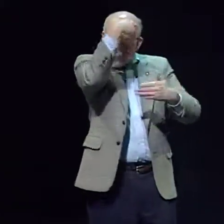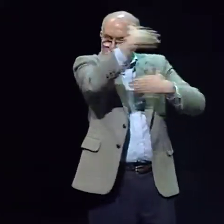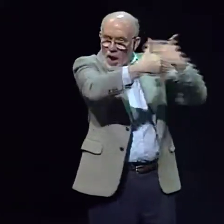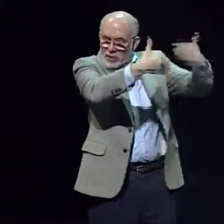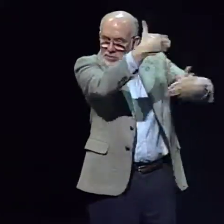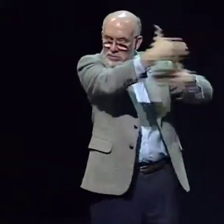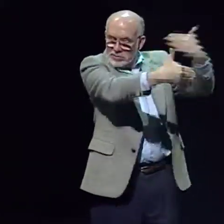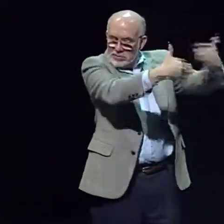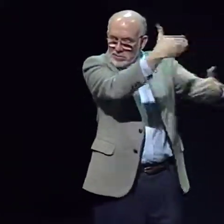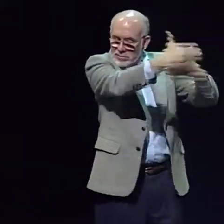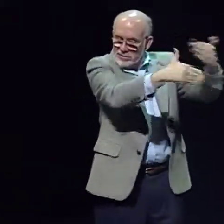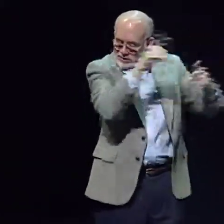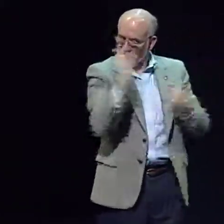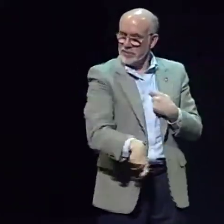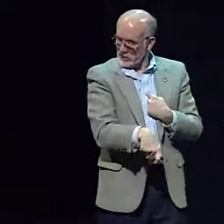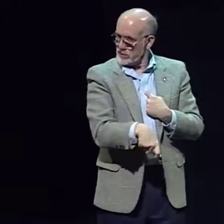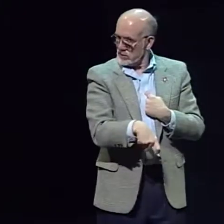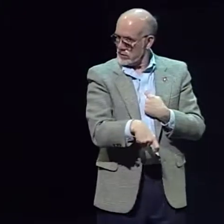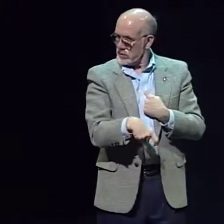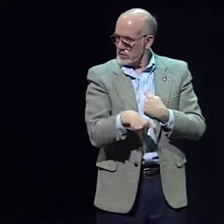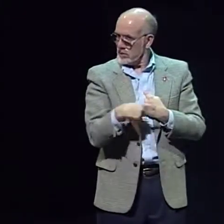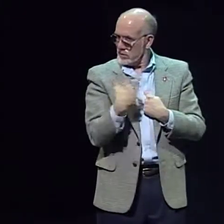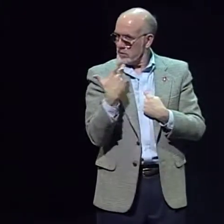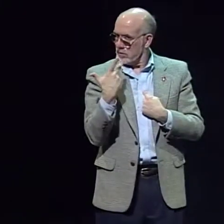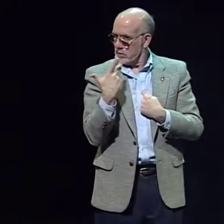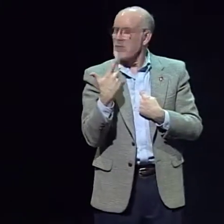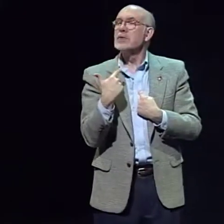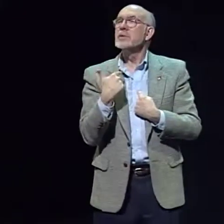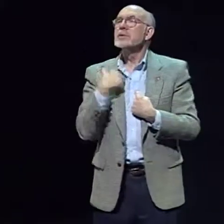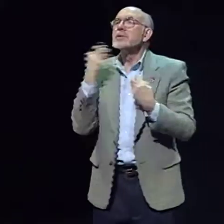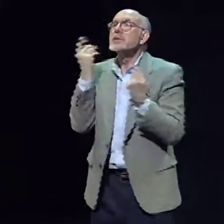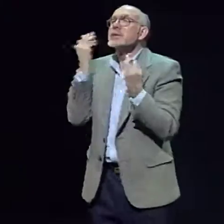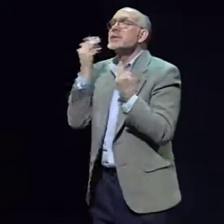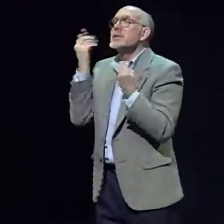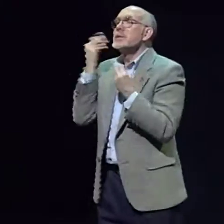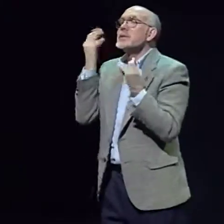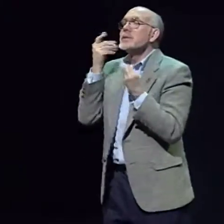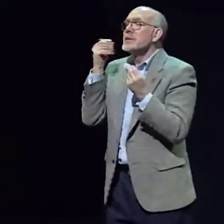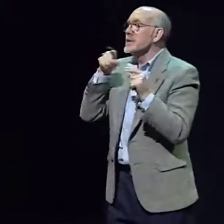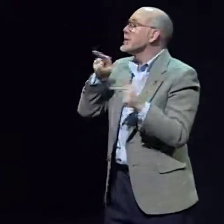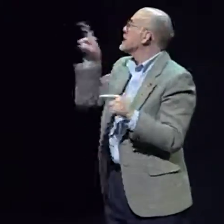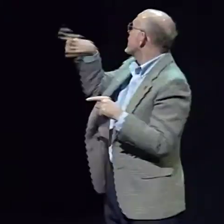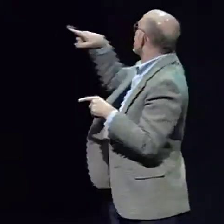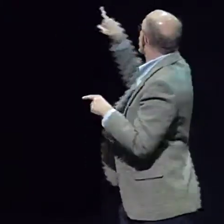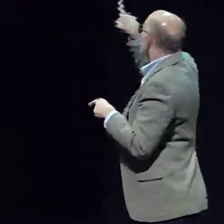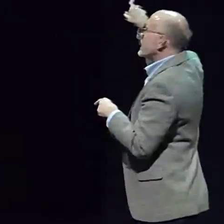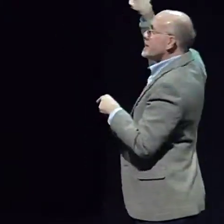YOU KNOW, I TRIED TO KEEP THE IDEA OF BEING A STUDENT AS I THOUGHT ABOUT THIS WORK.